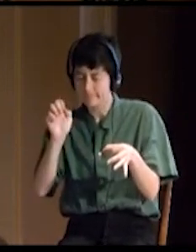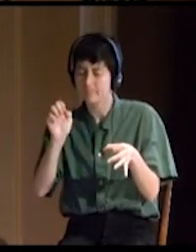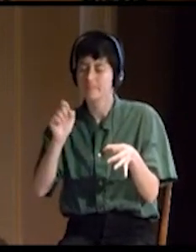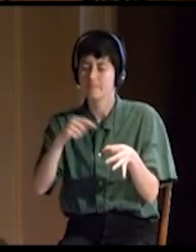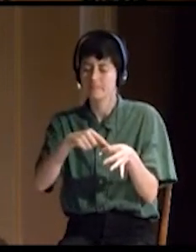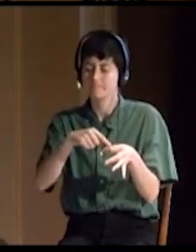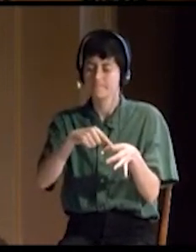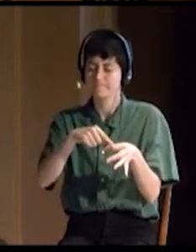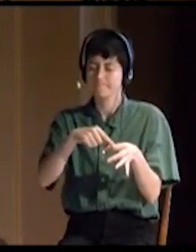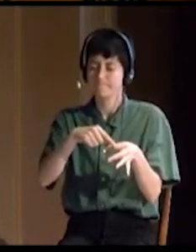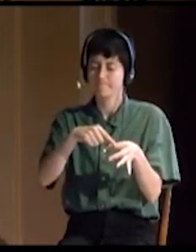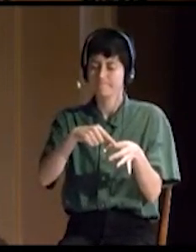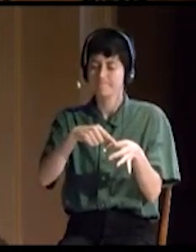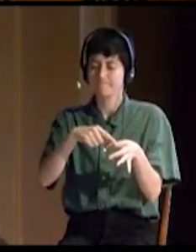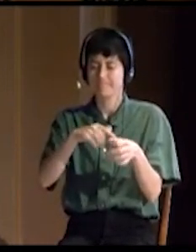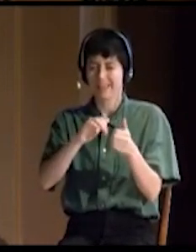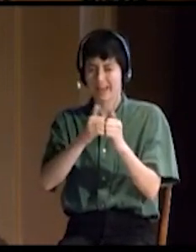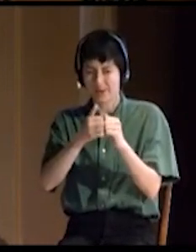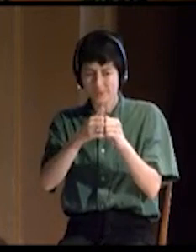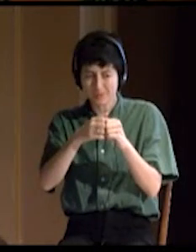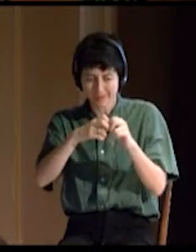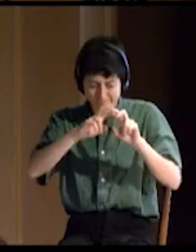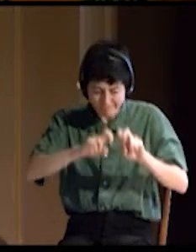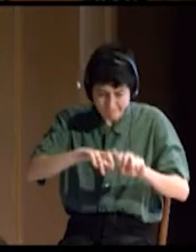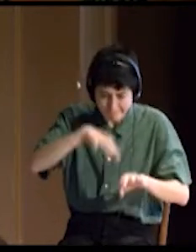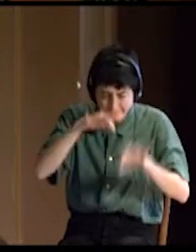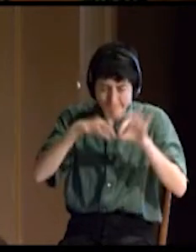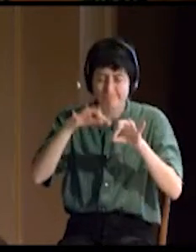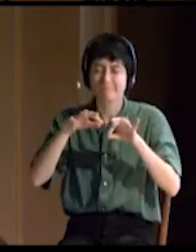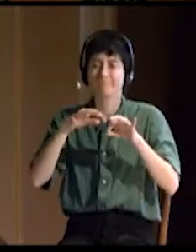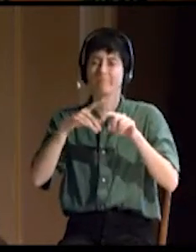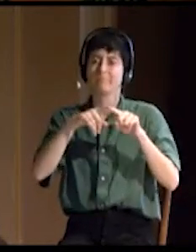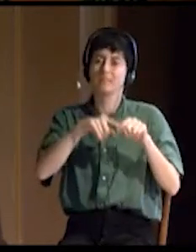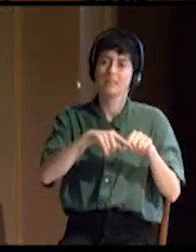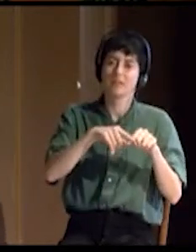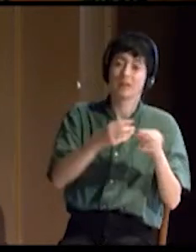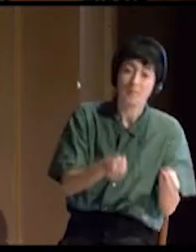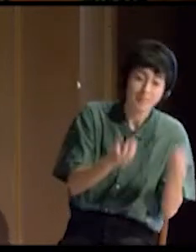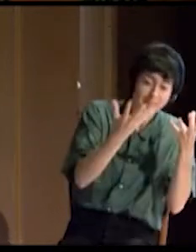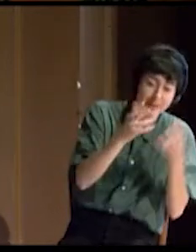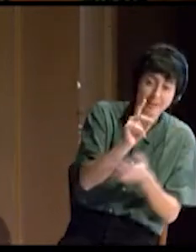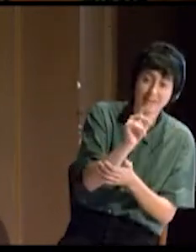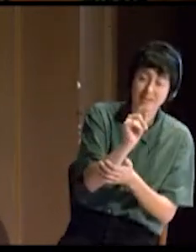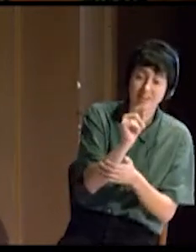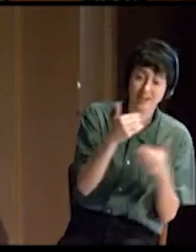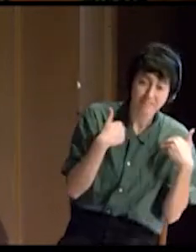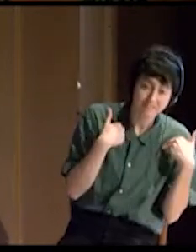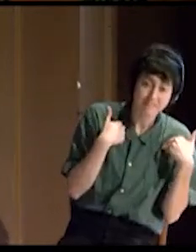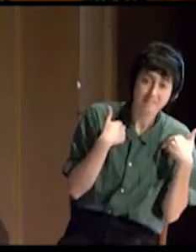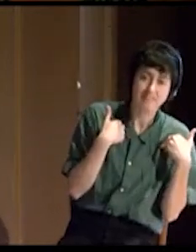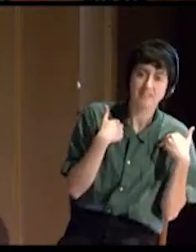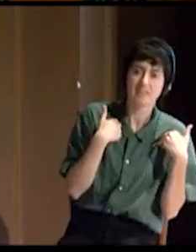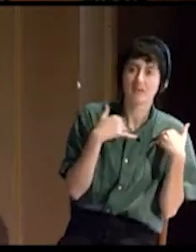and also the quantity of the data. So it's possible that I just need to repeat this, but I'm still really excited